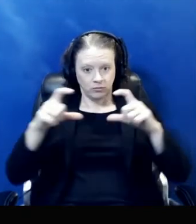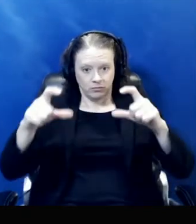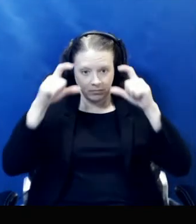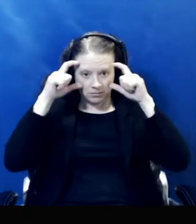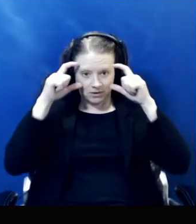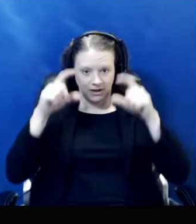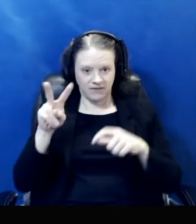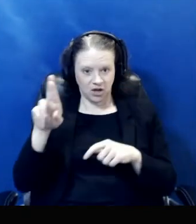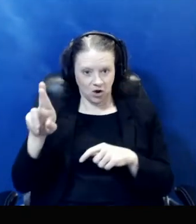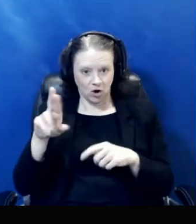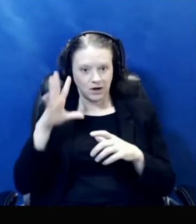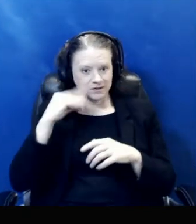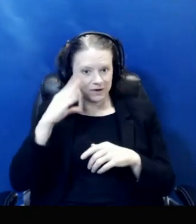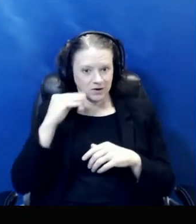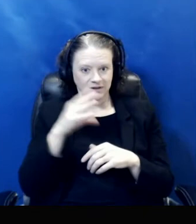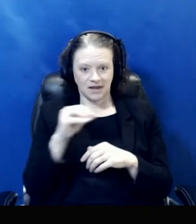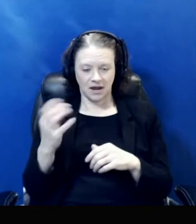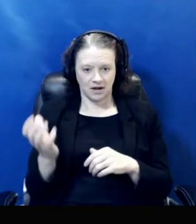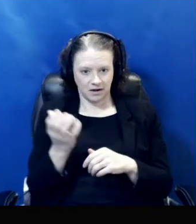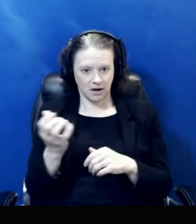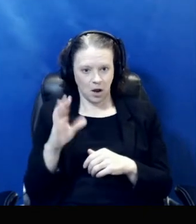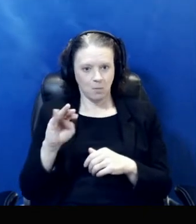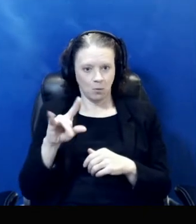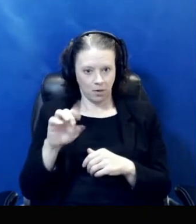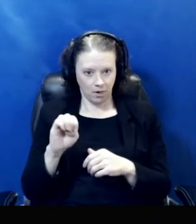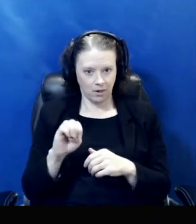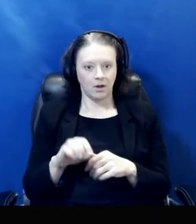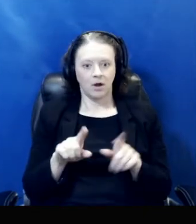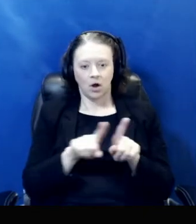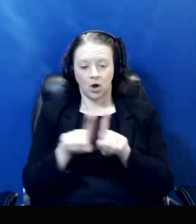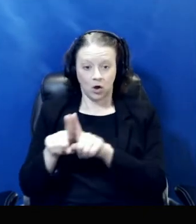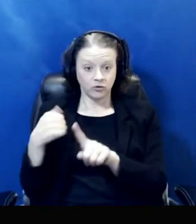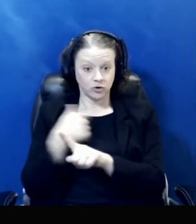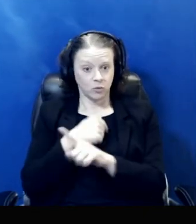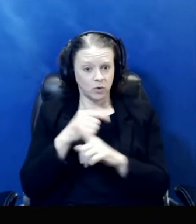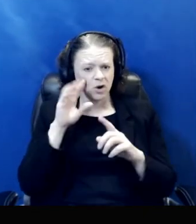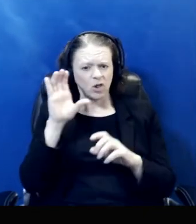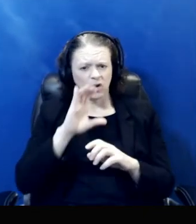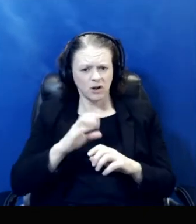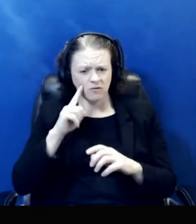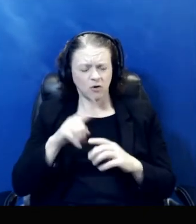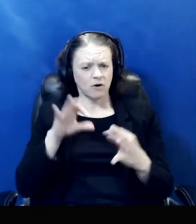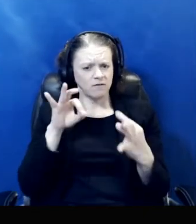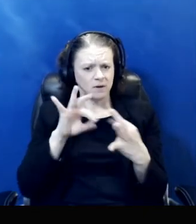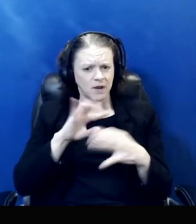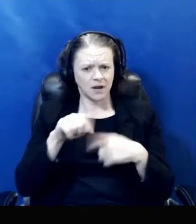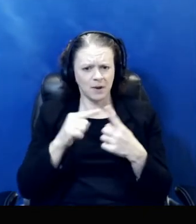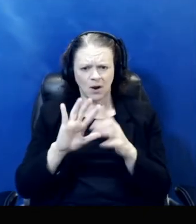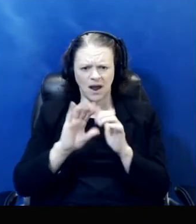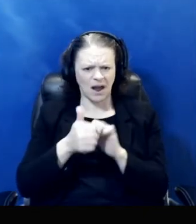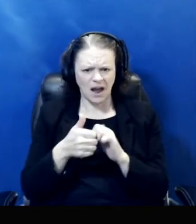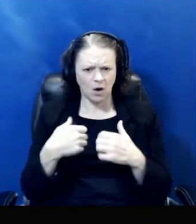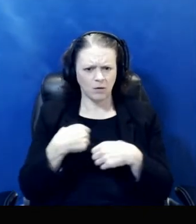We're, of course, always looking for feedback on how we can make the guidance as clear and tangible as possible.